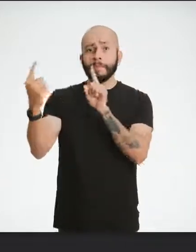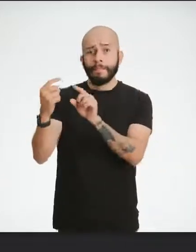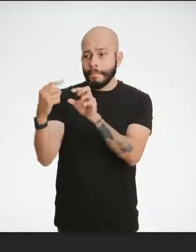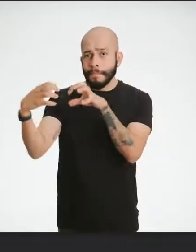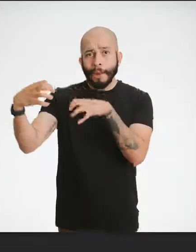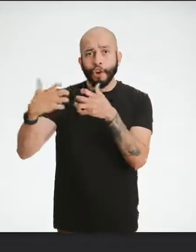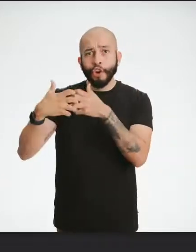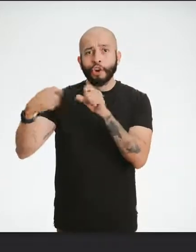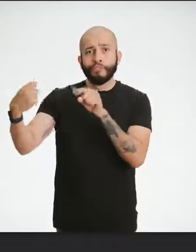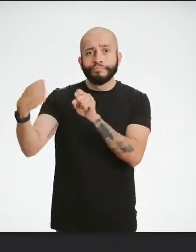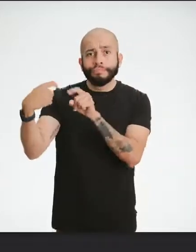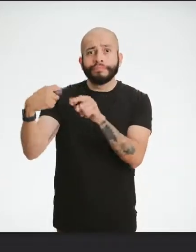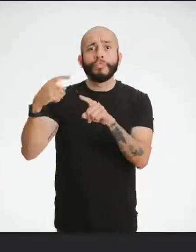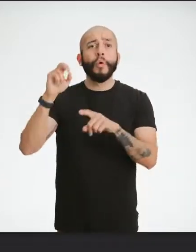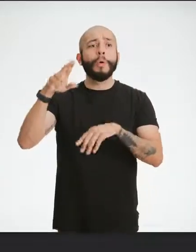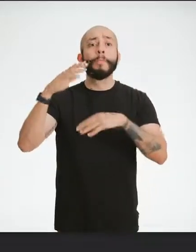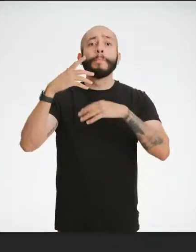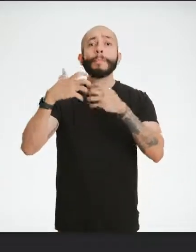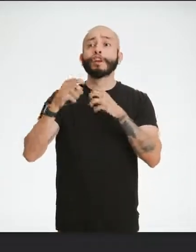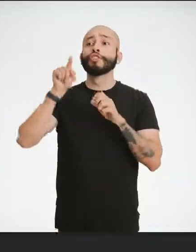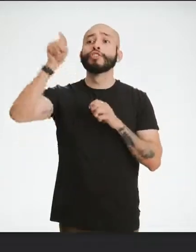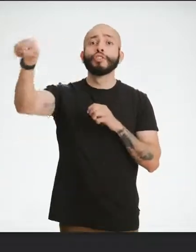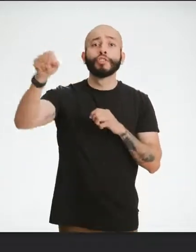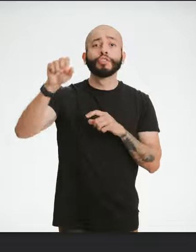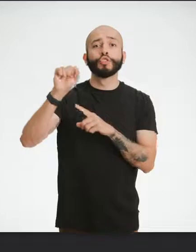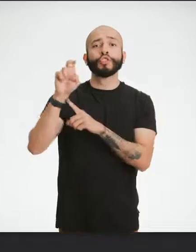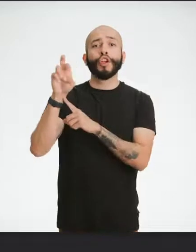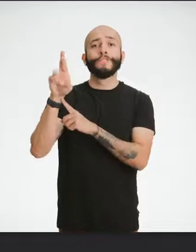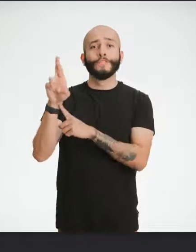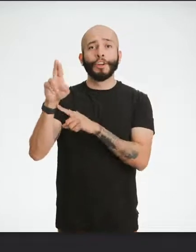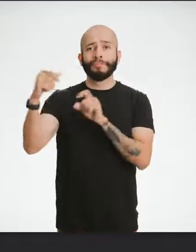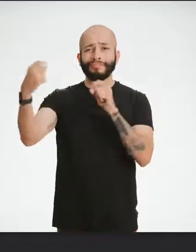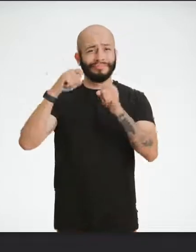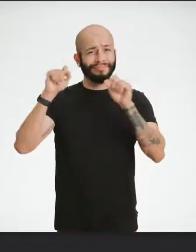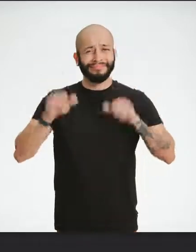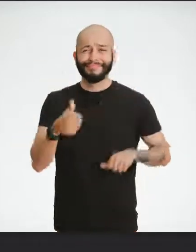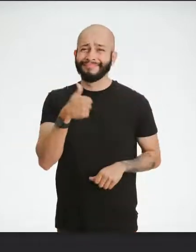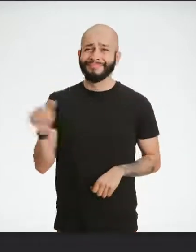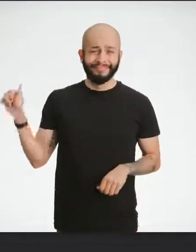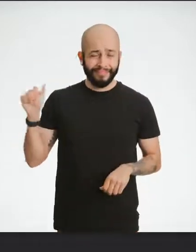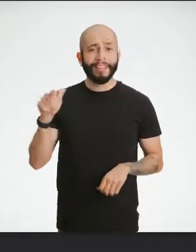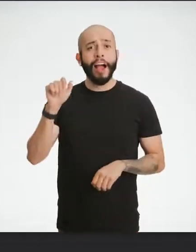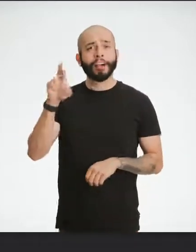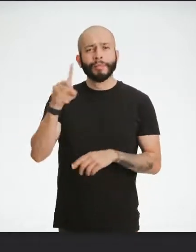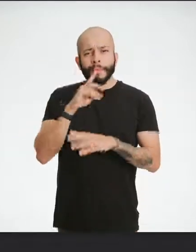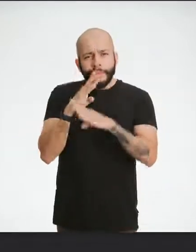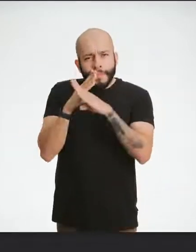devices, or from a device talking to your backend written with Swift on Server.